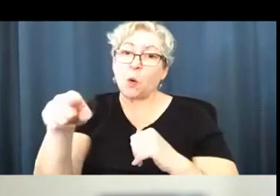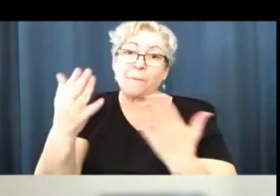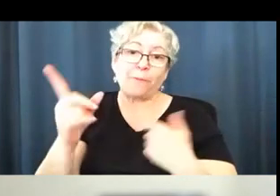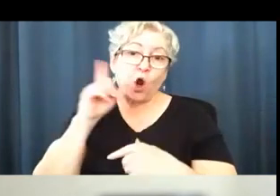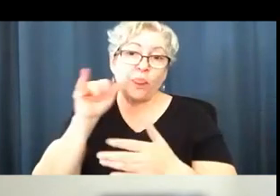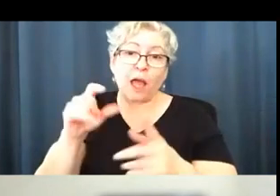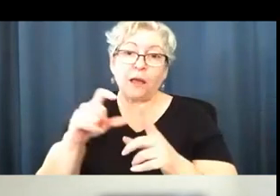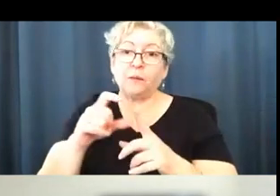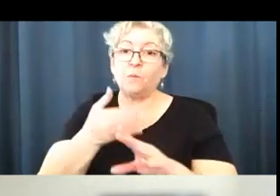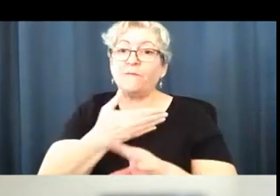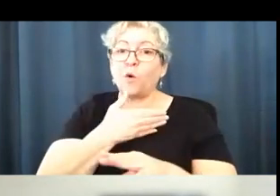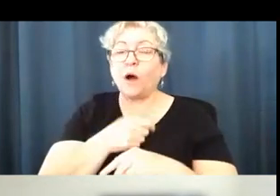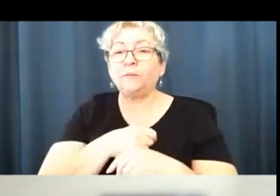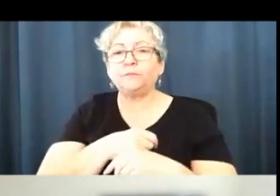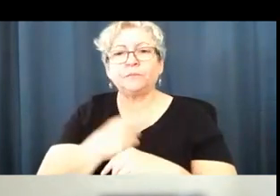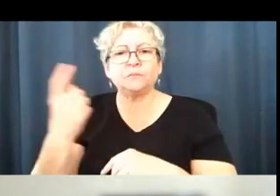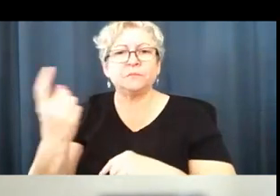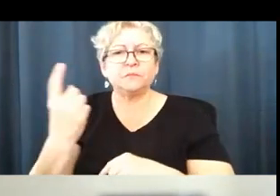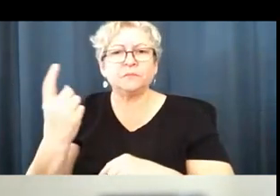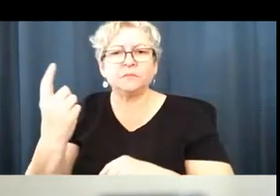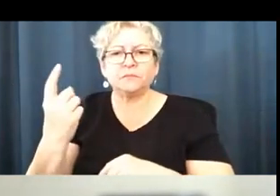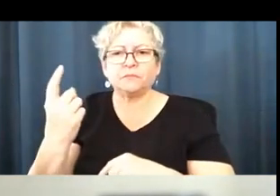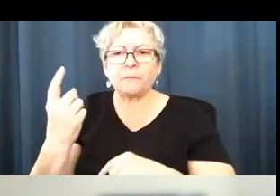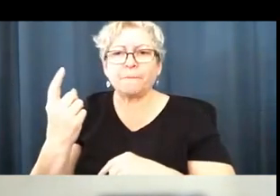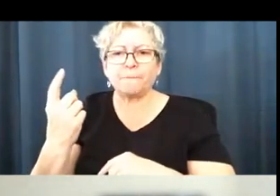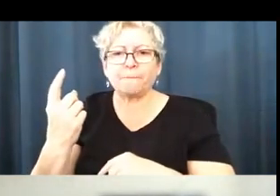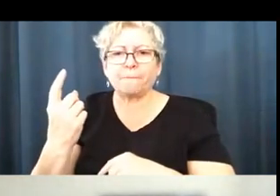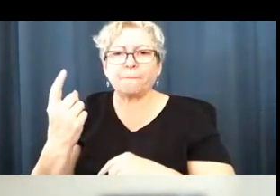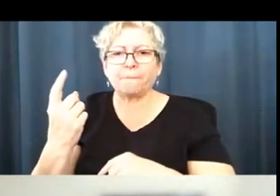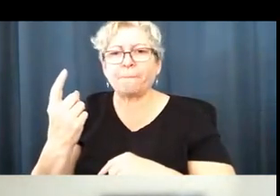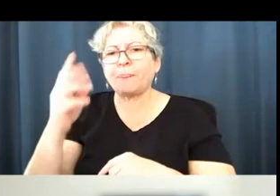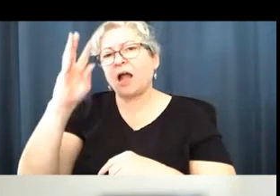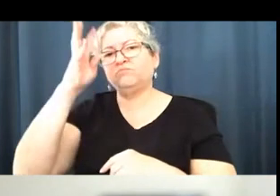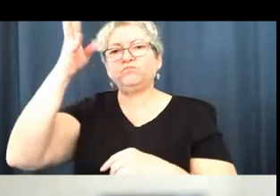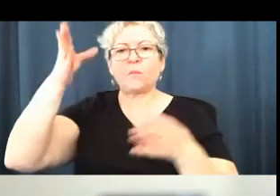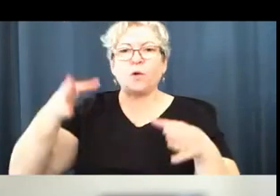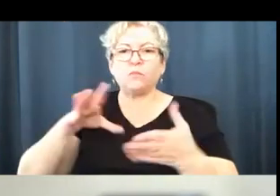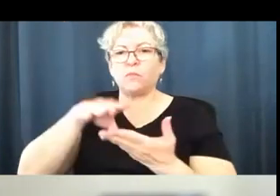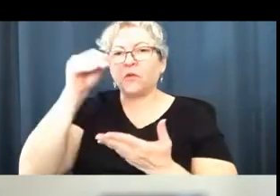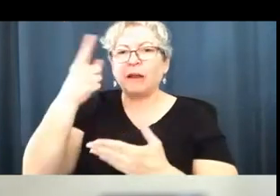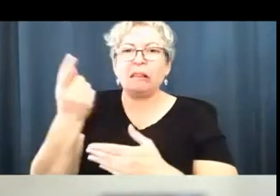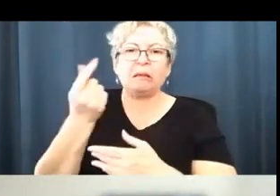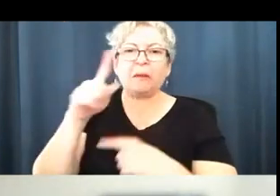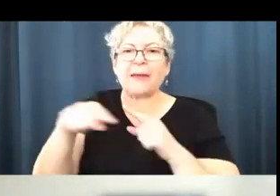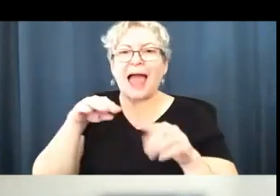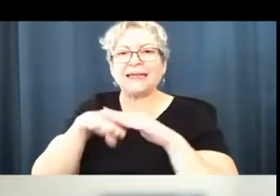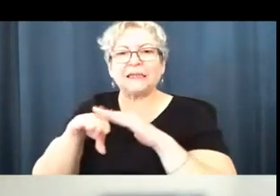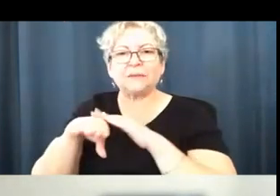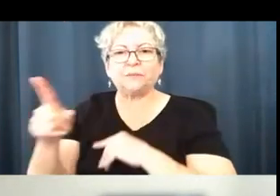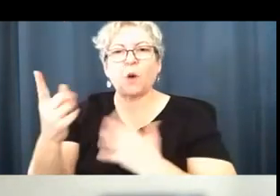which is our hypothetical person they've learned a little about accessibility, they want to do the right thing,